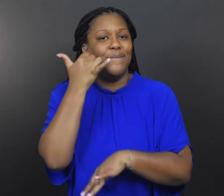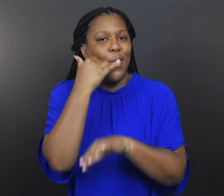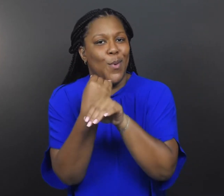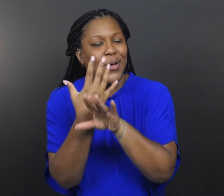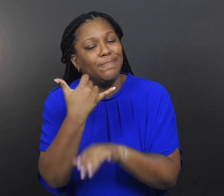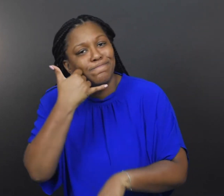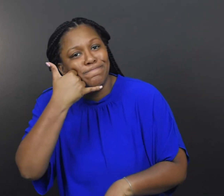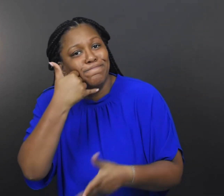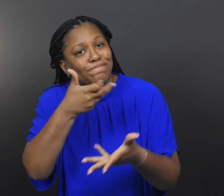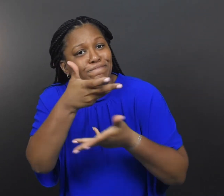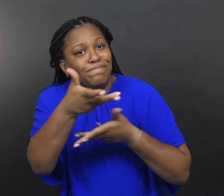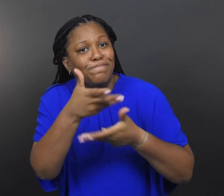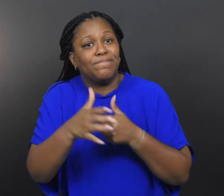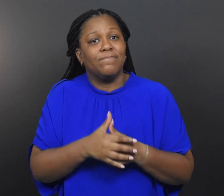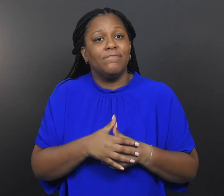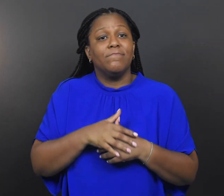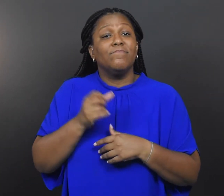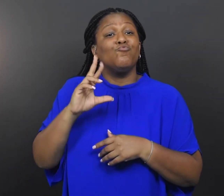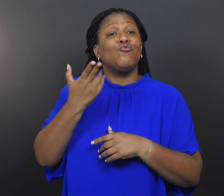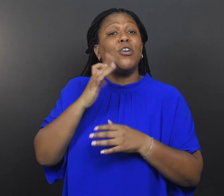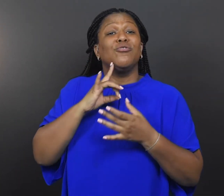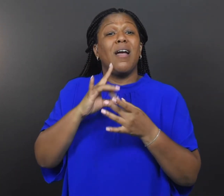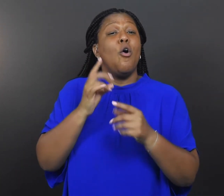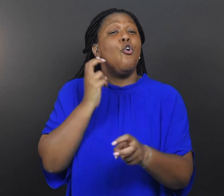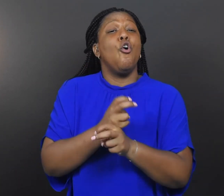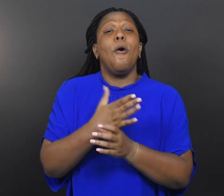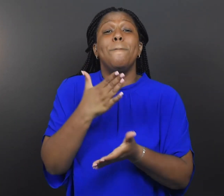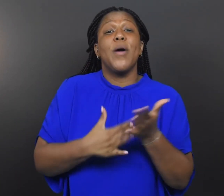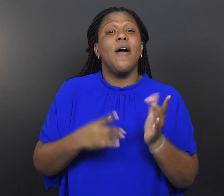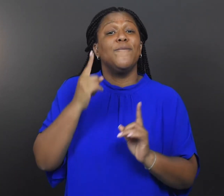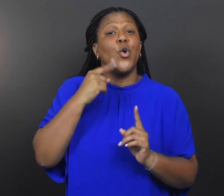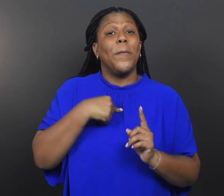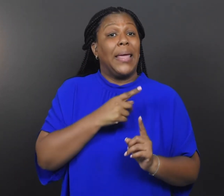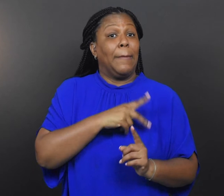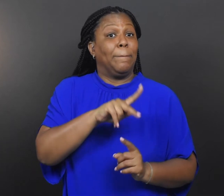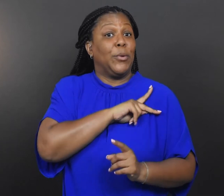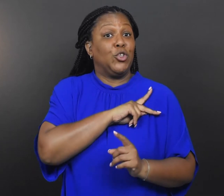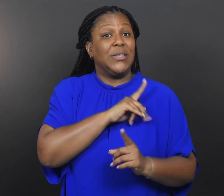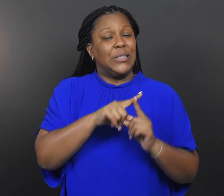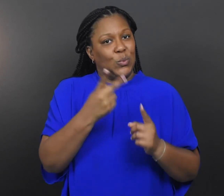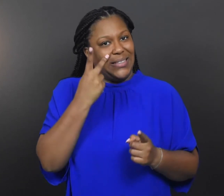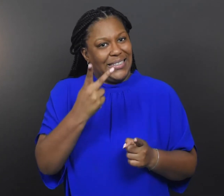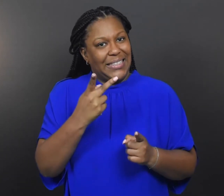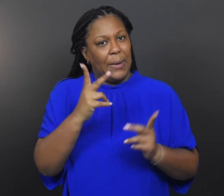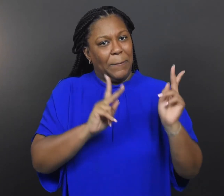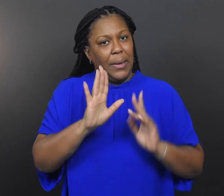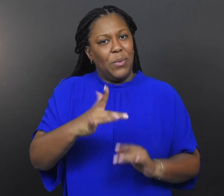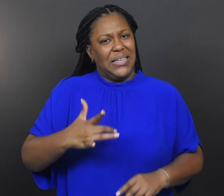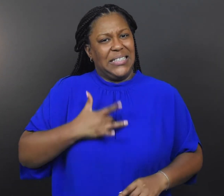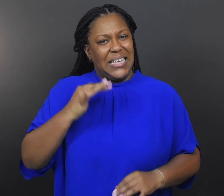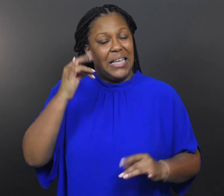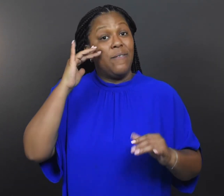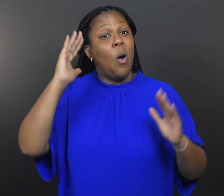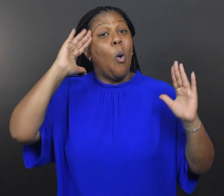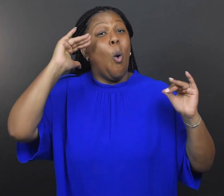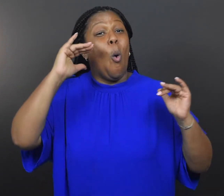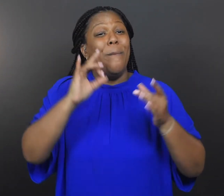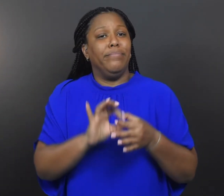“The hardest part for me personally was seeing people’s sense of helplessness.